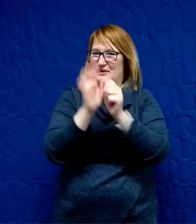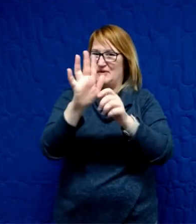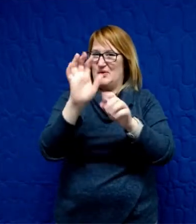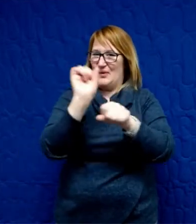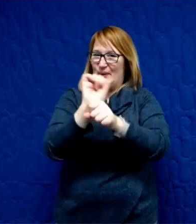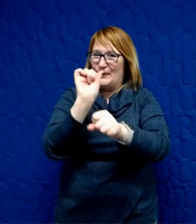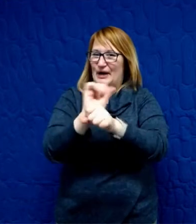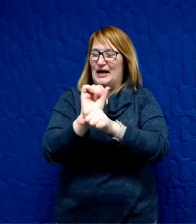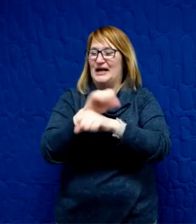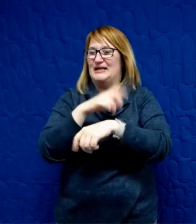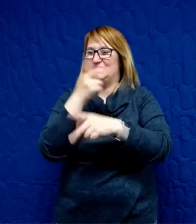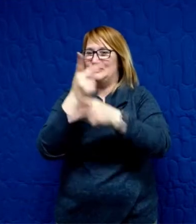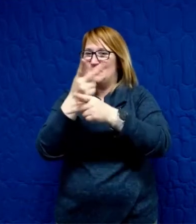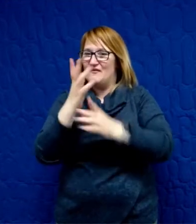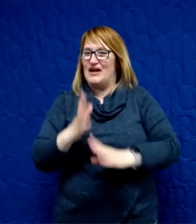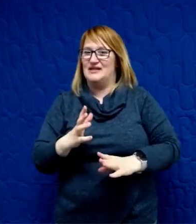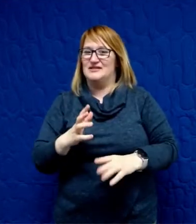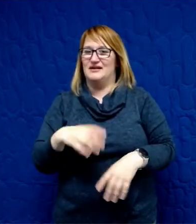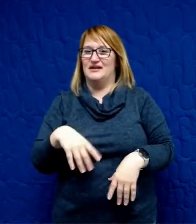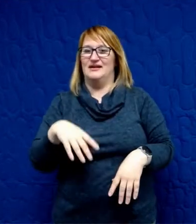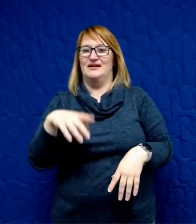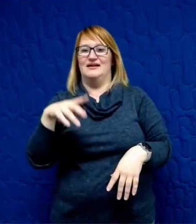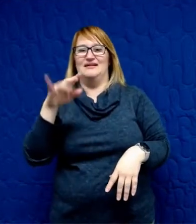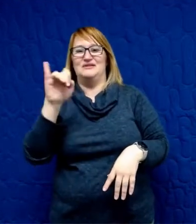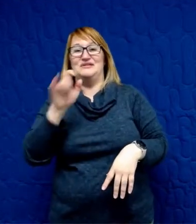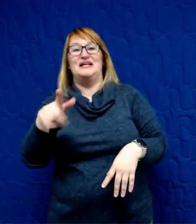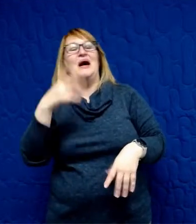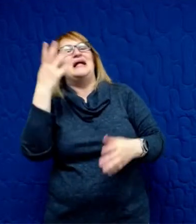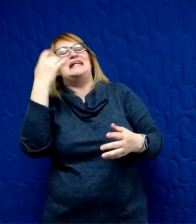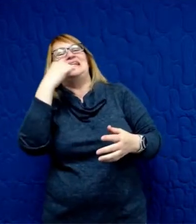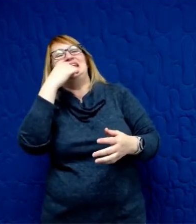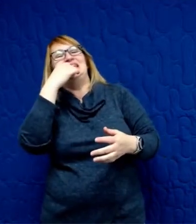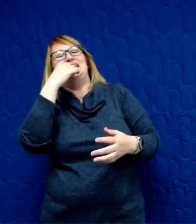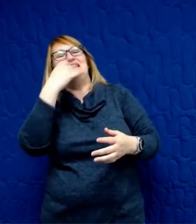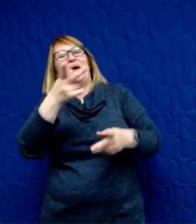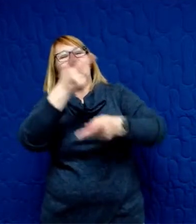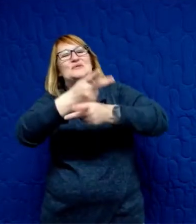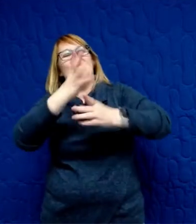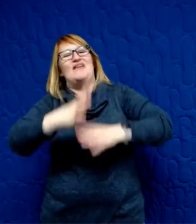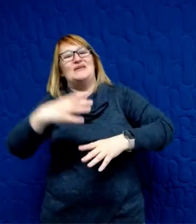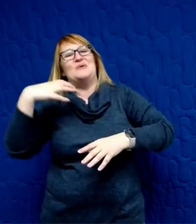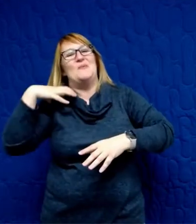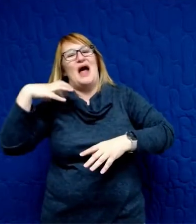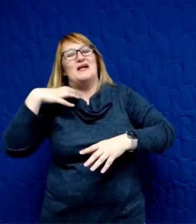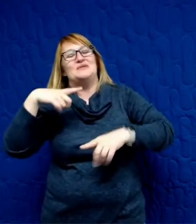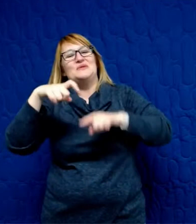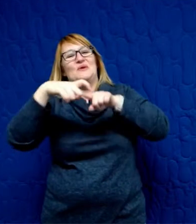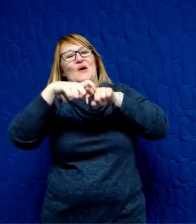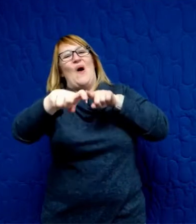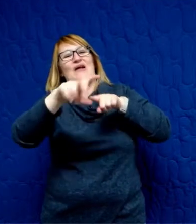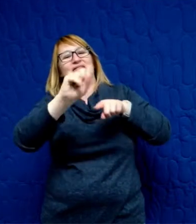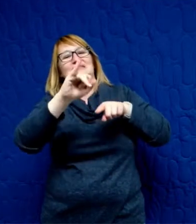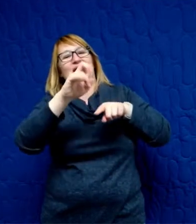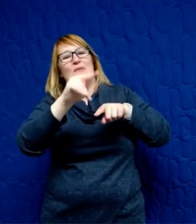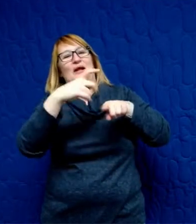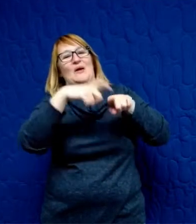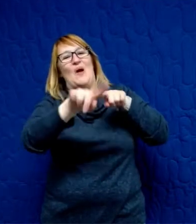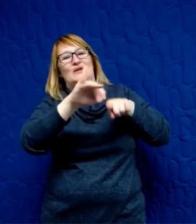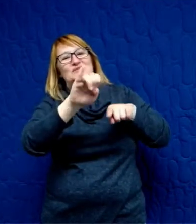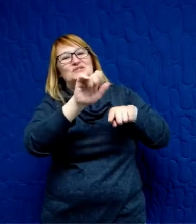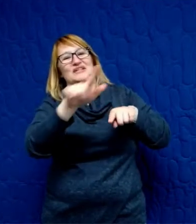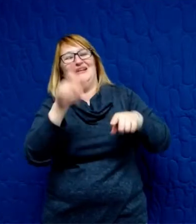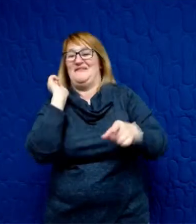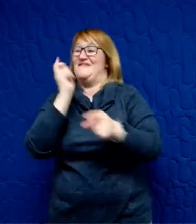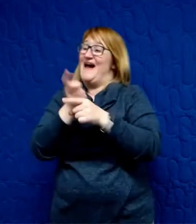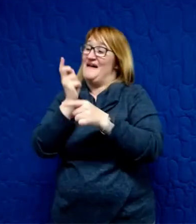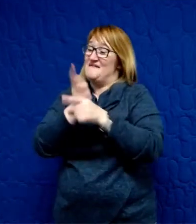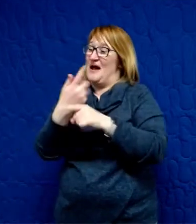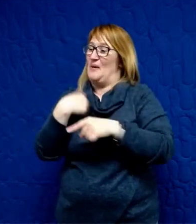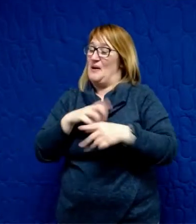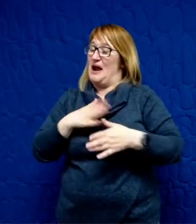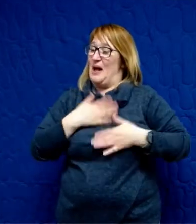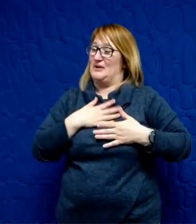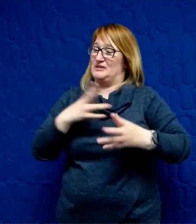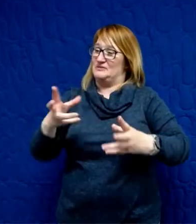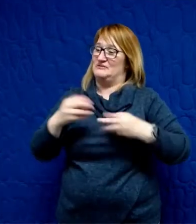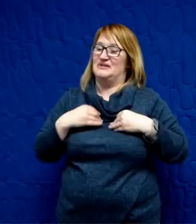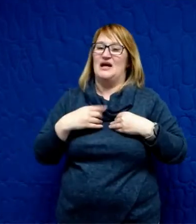or the director or call Simon and Jill. But we'd love to have you participate not just as a presenter